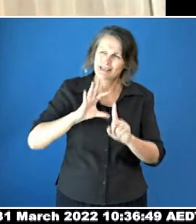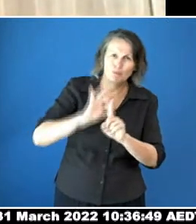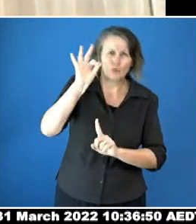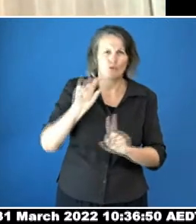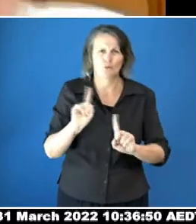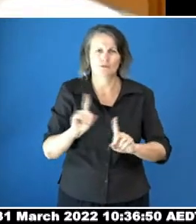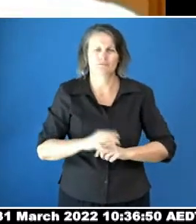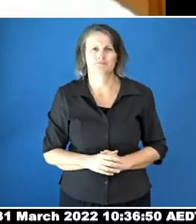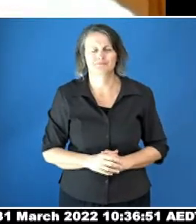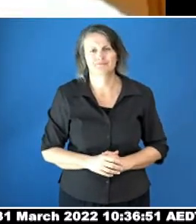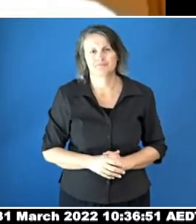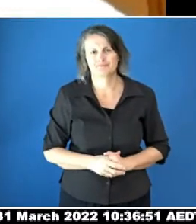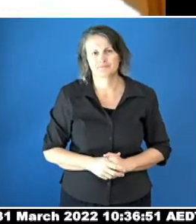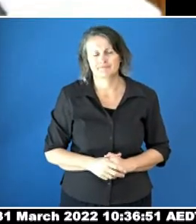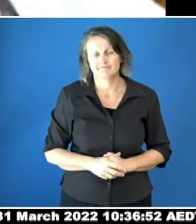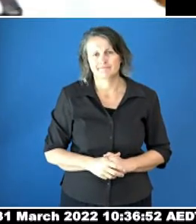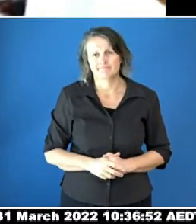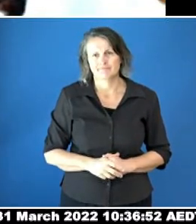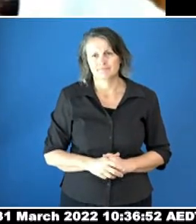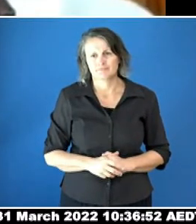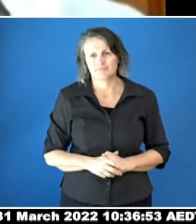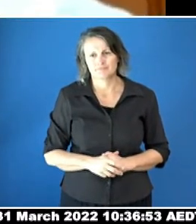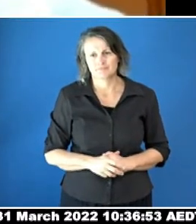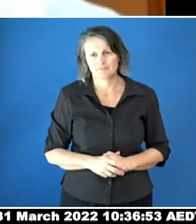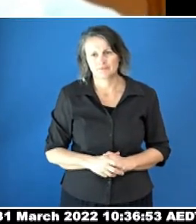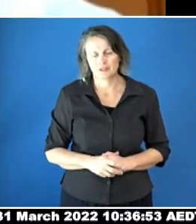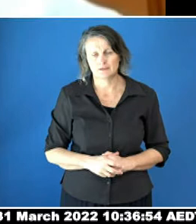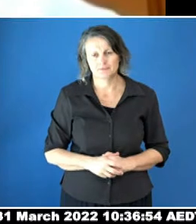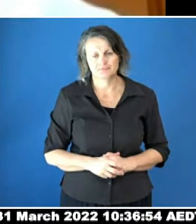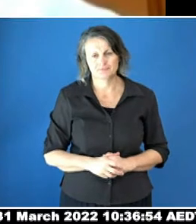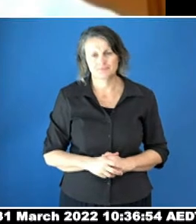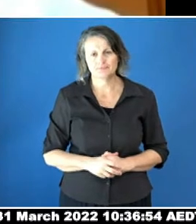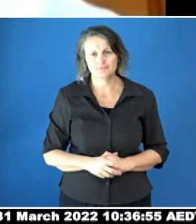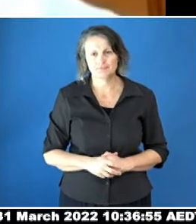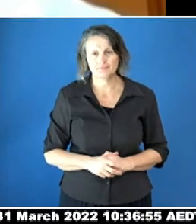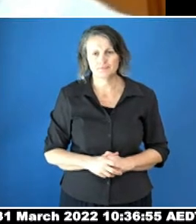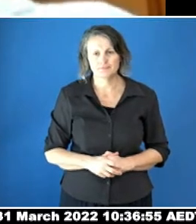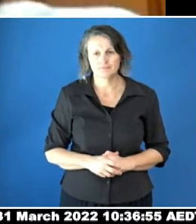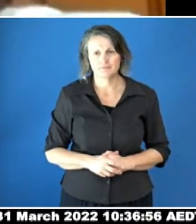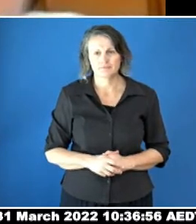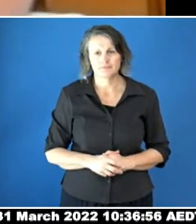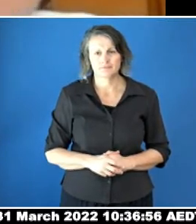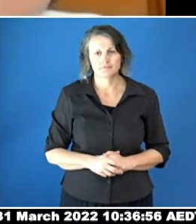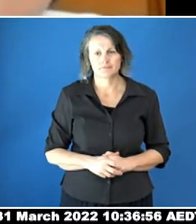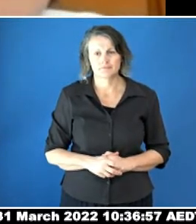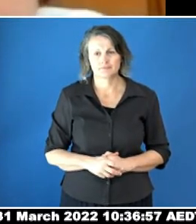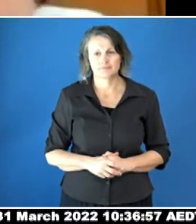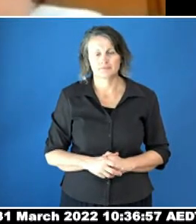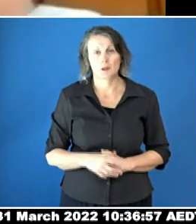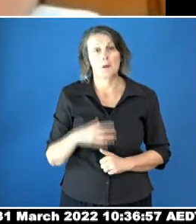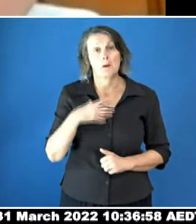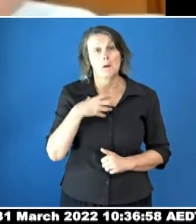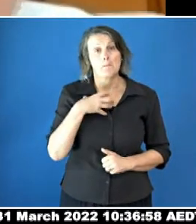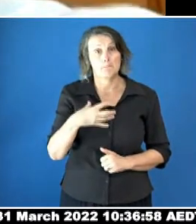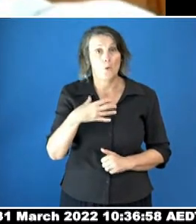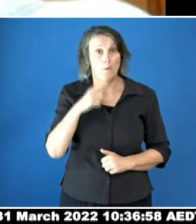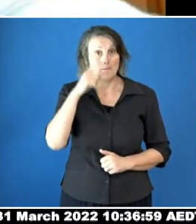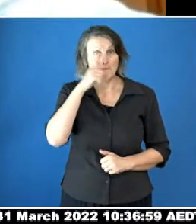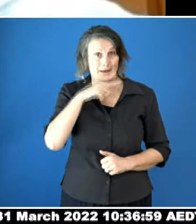Well, more people, women, right, who